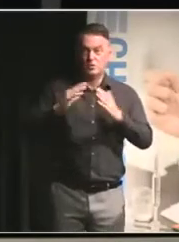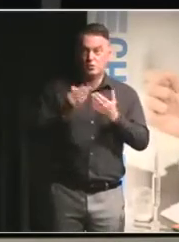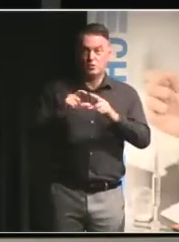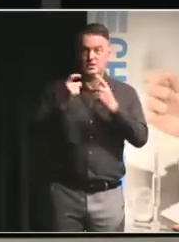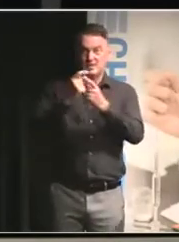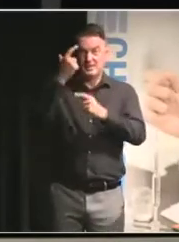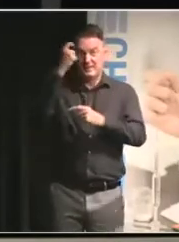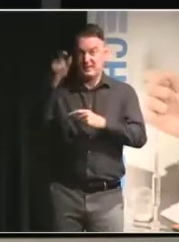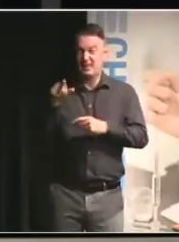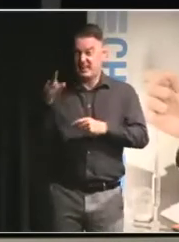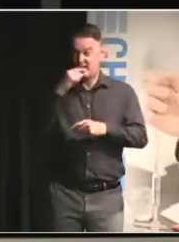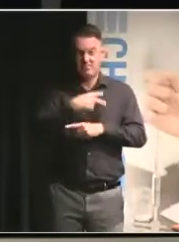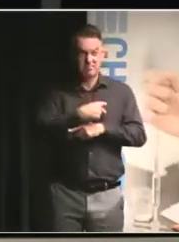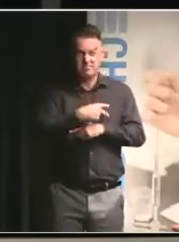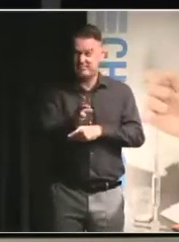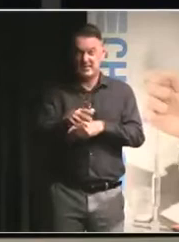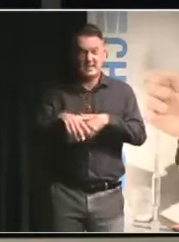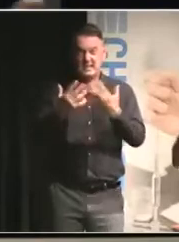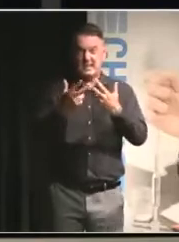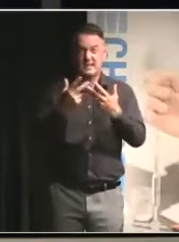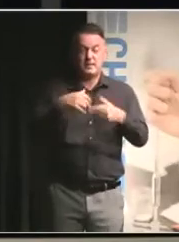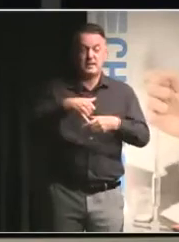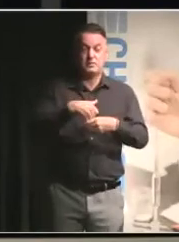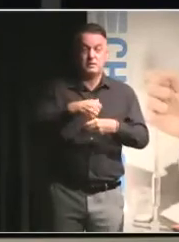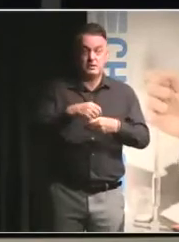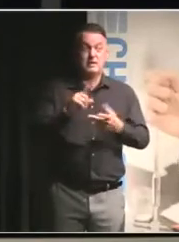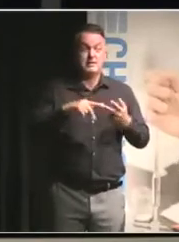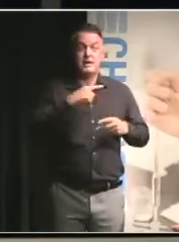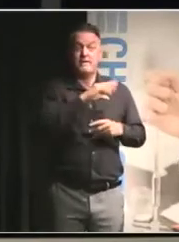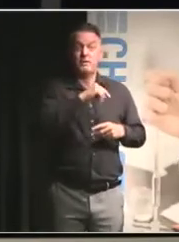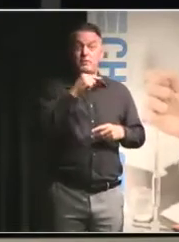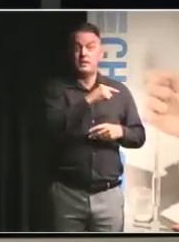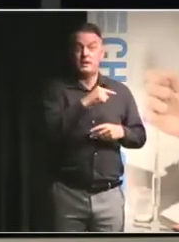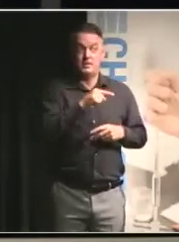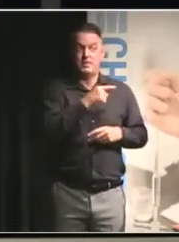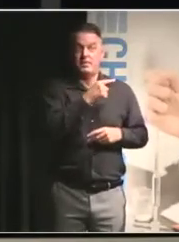compete with any chemist that's working at a bench inventing stuff but they actually have a clue